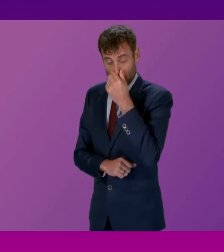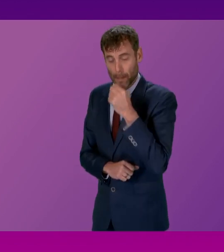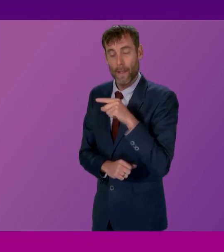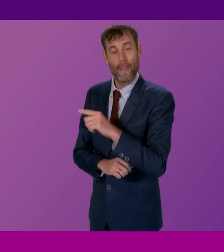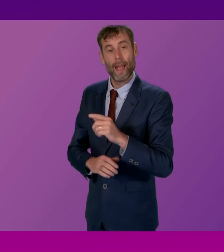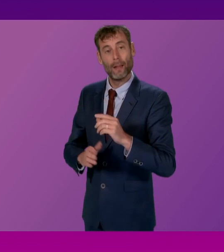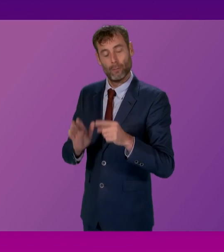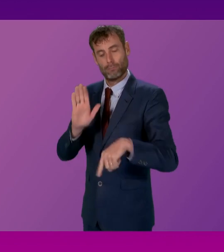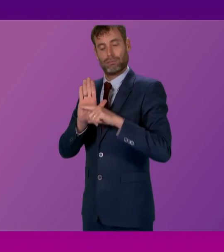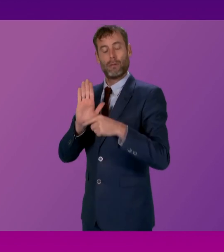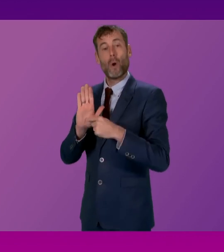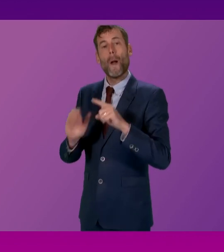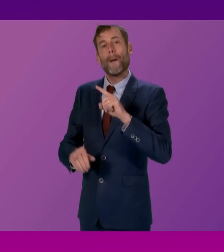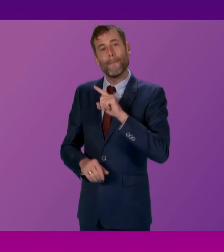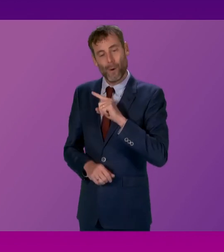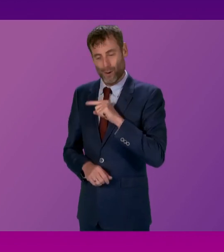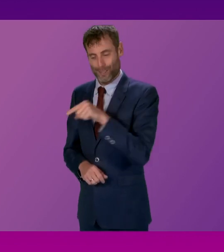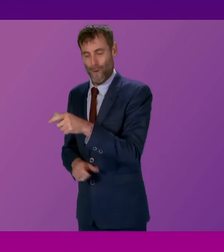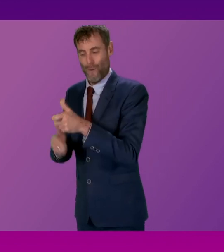in some of those messages, and that was received.